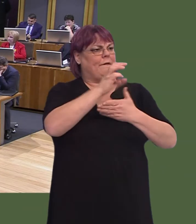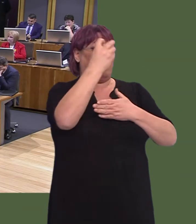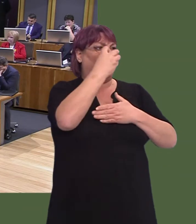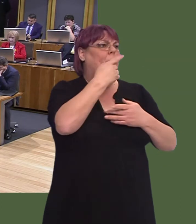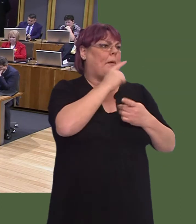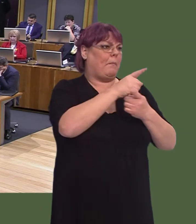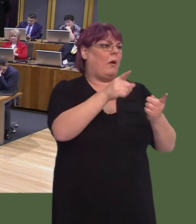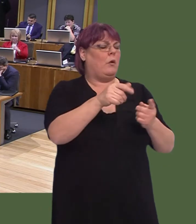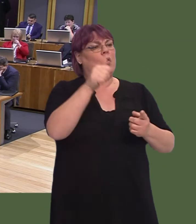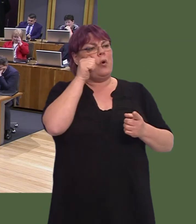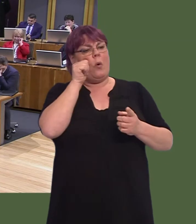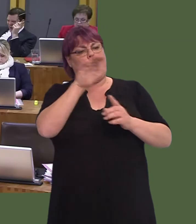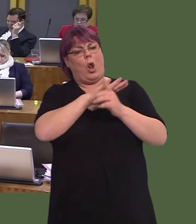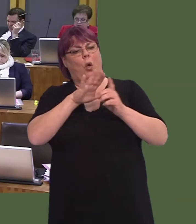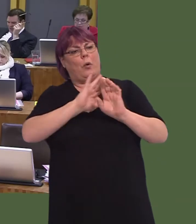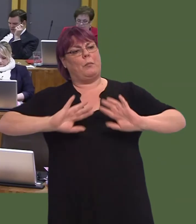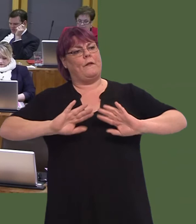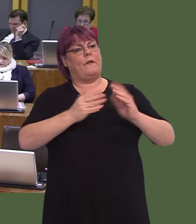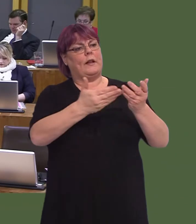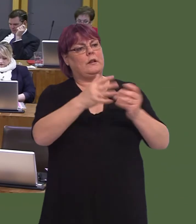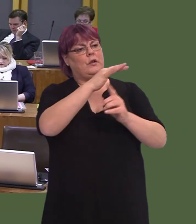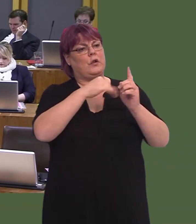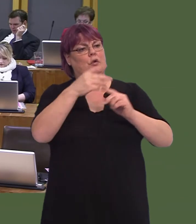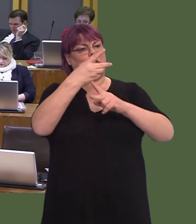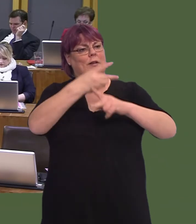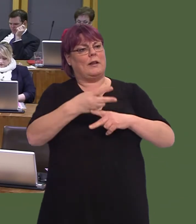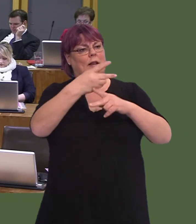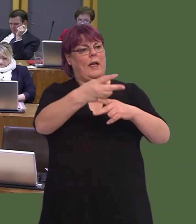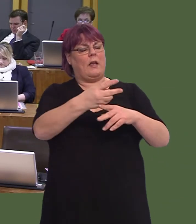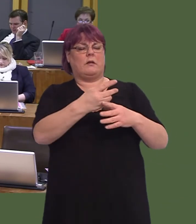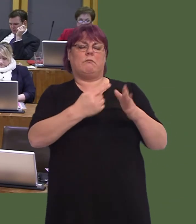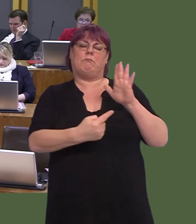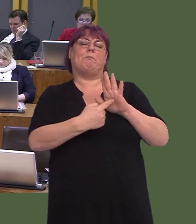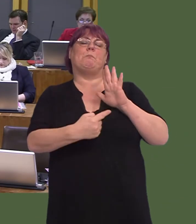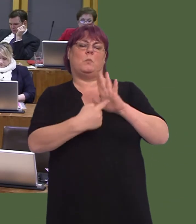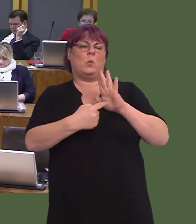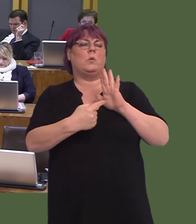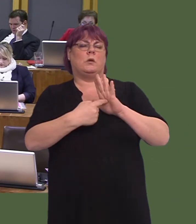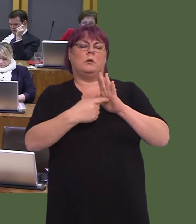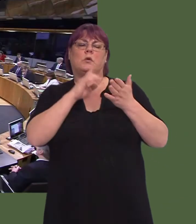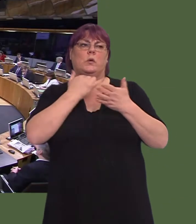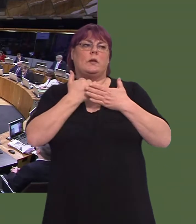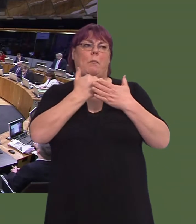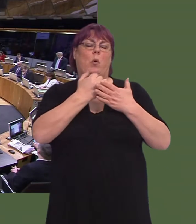provided social care services are a lifeline in supporting older people in Wales.